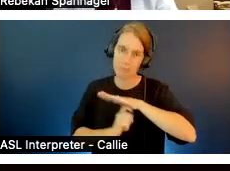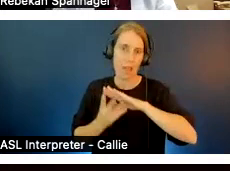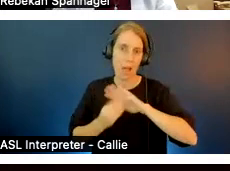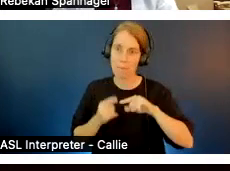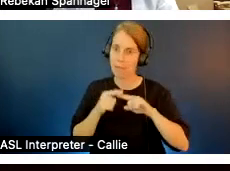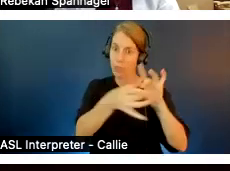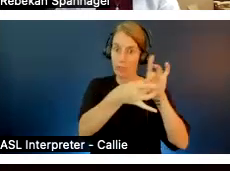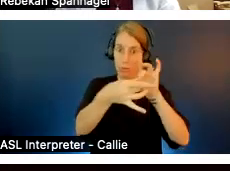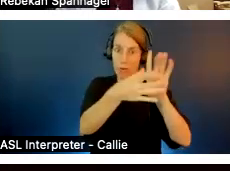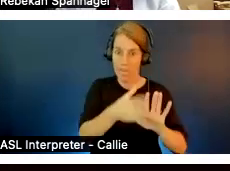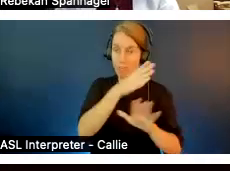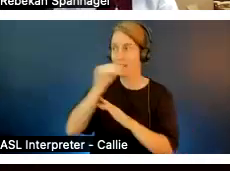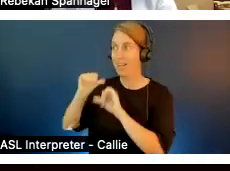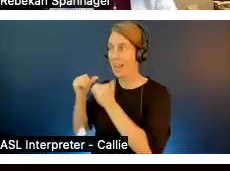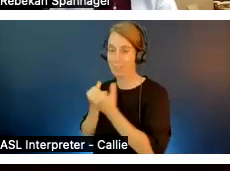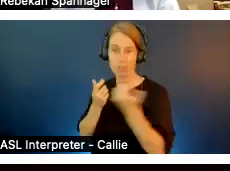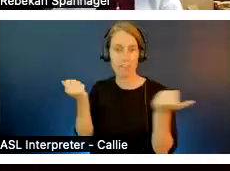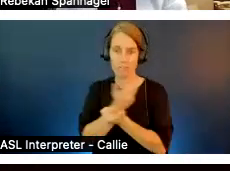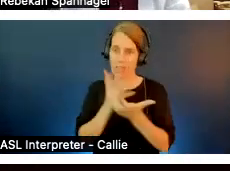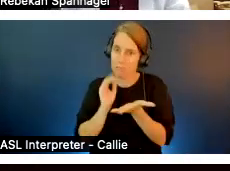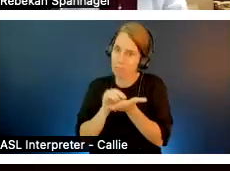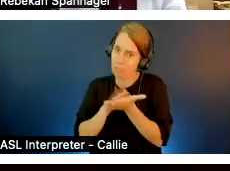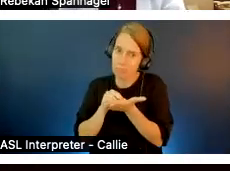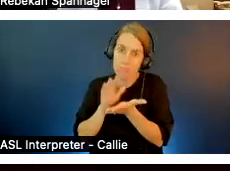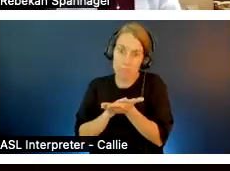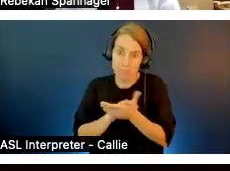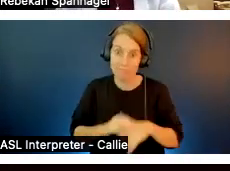rebecca do you have some other suggestions so the other thing i was going to mention is anna